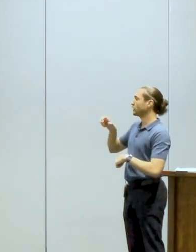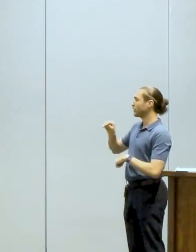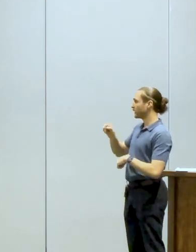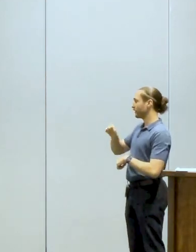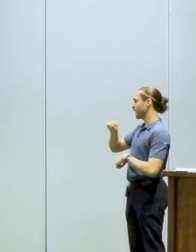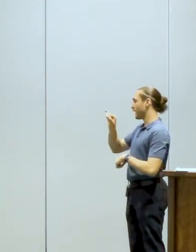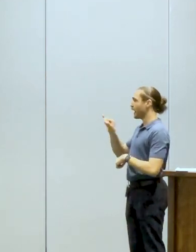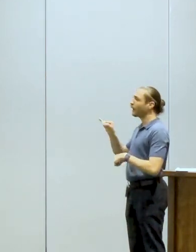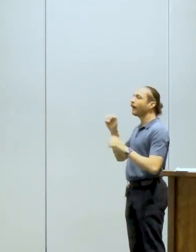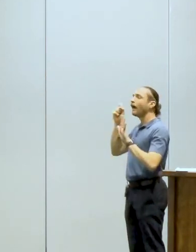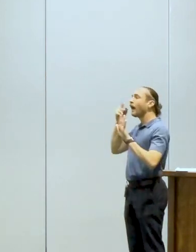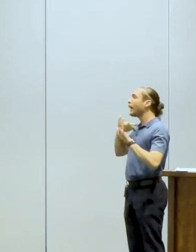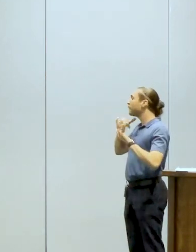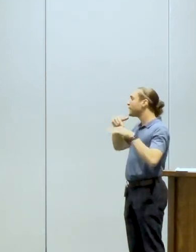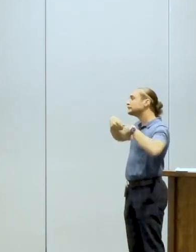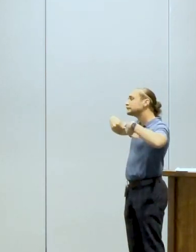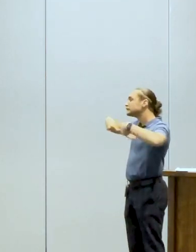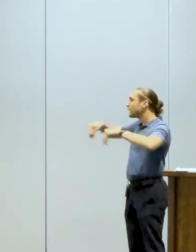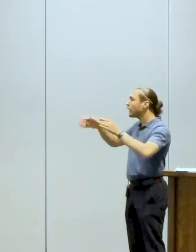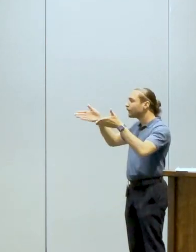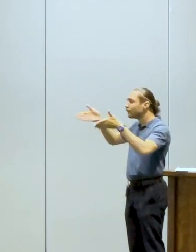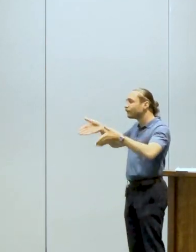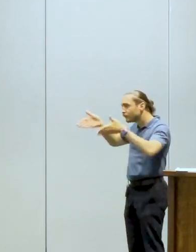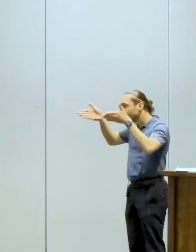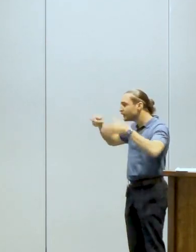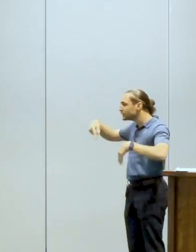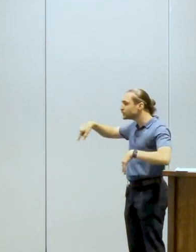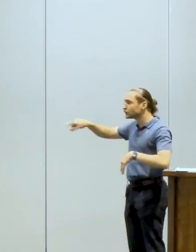you on this. I'm sure you know many of you have used it. It's